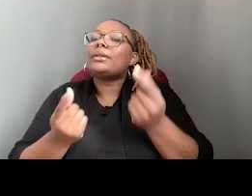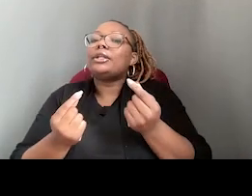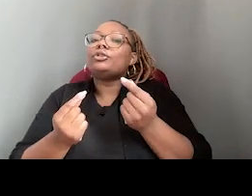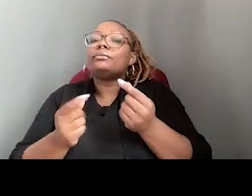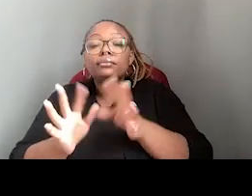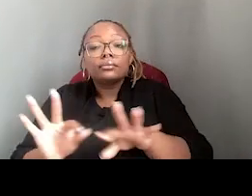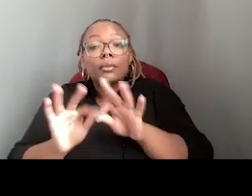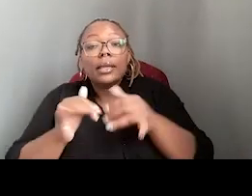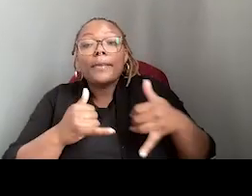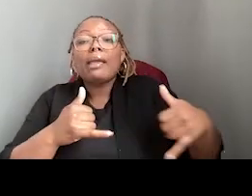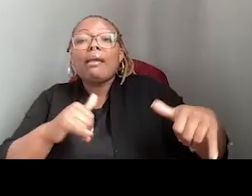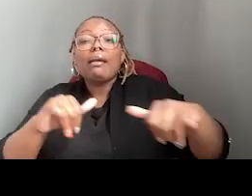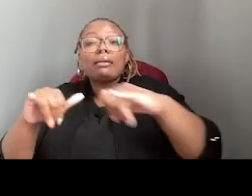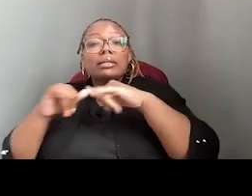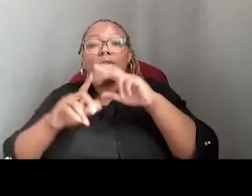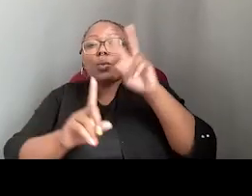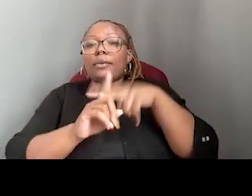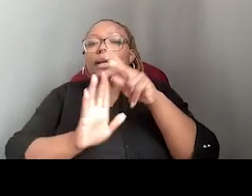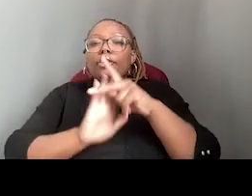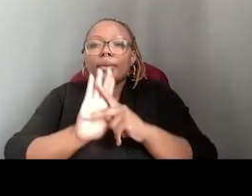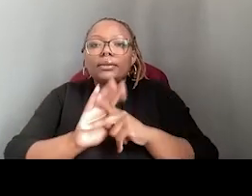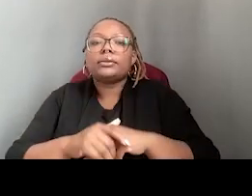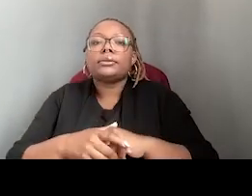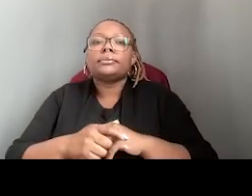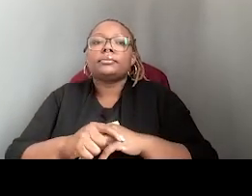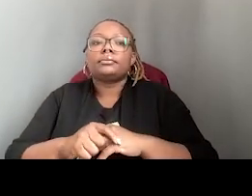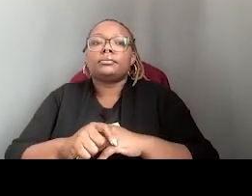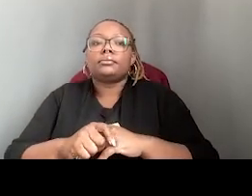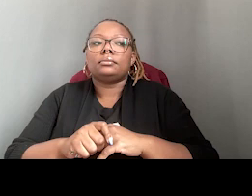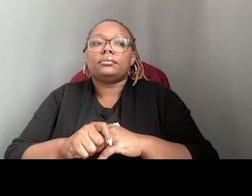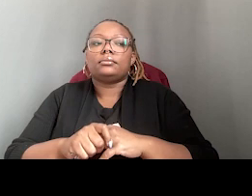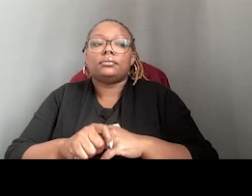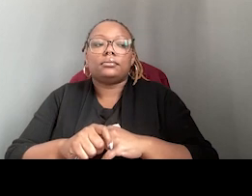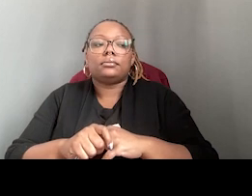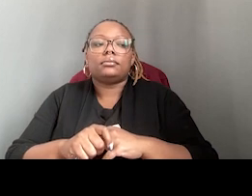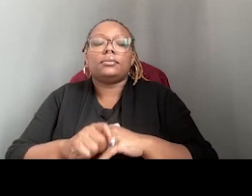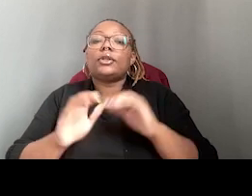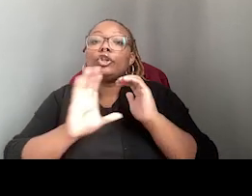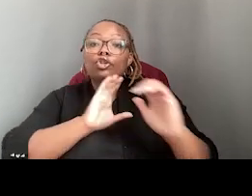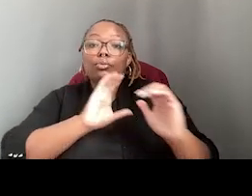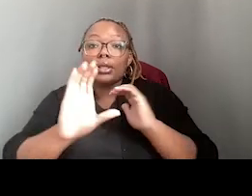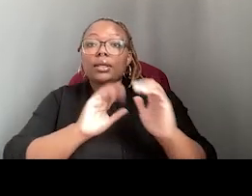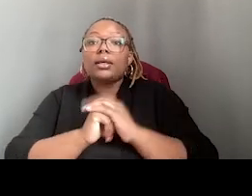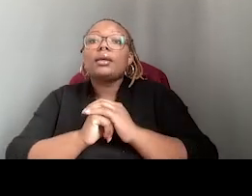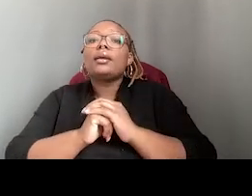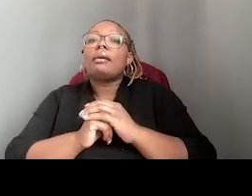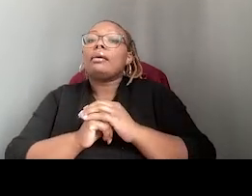Communication is, in my mind, the key to everything.